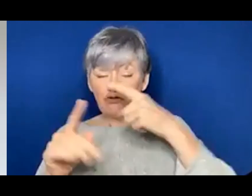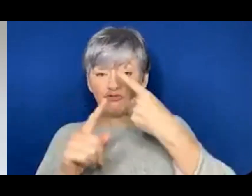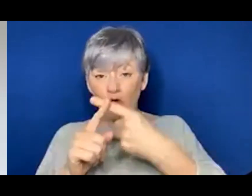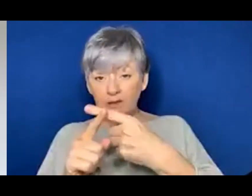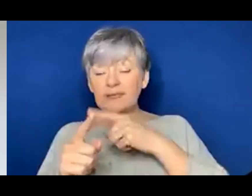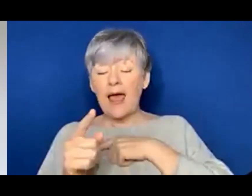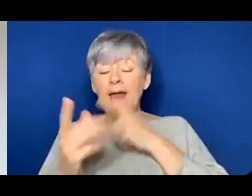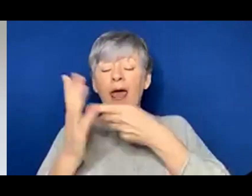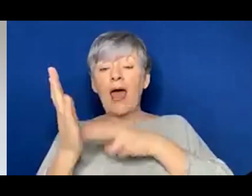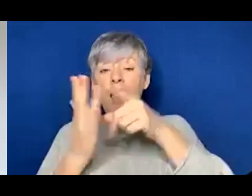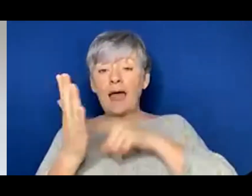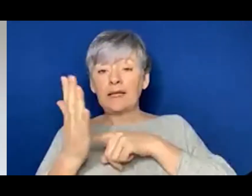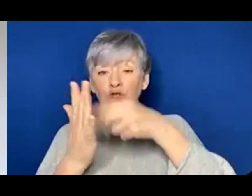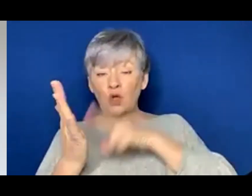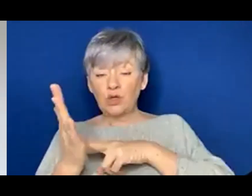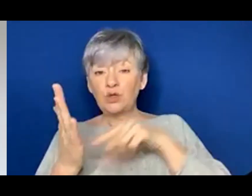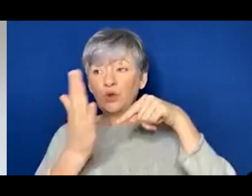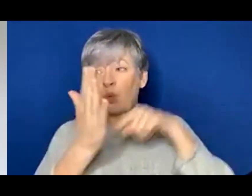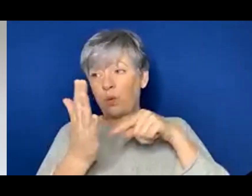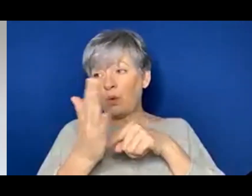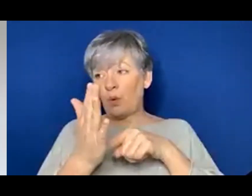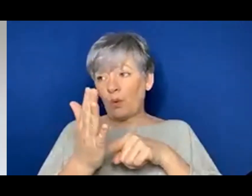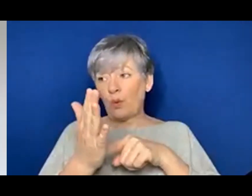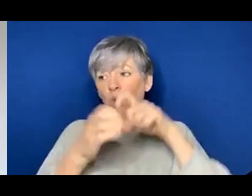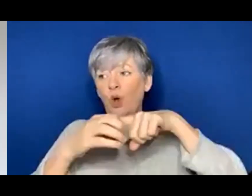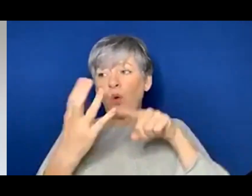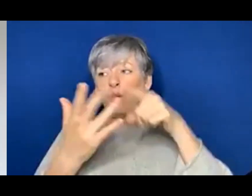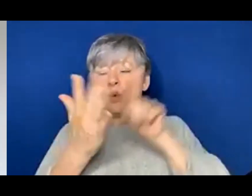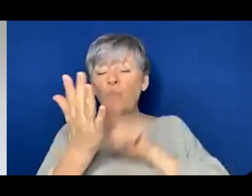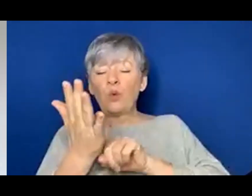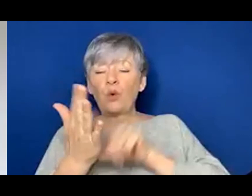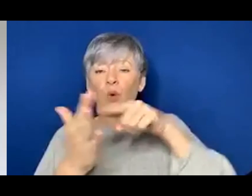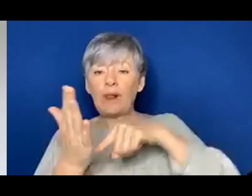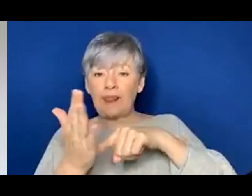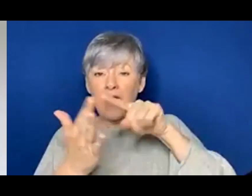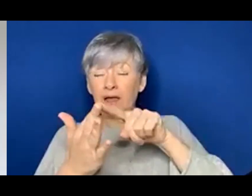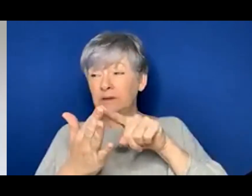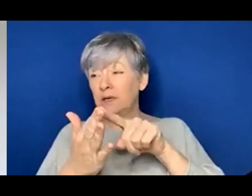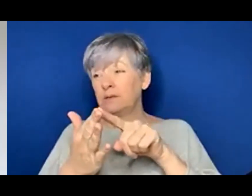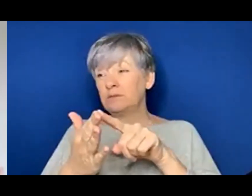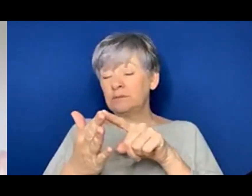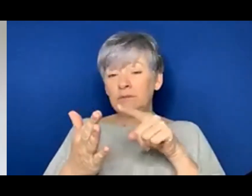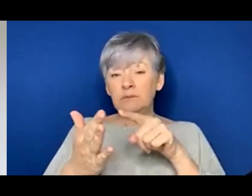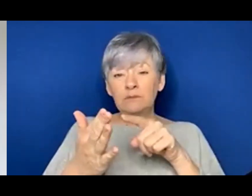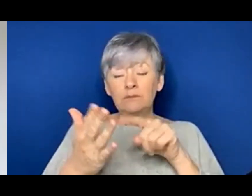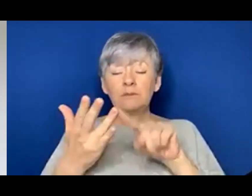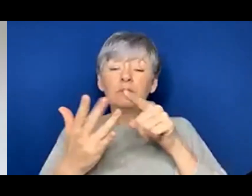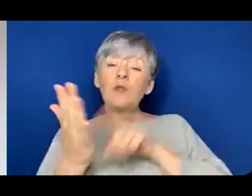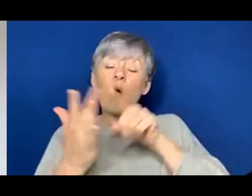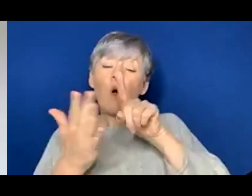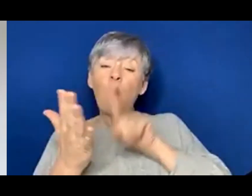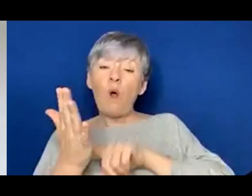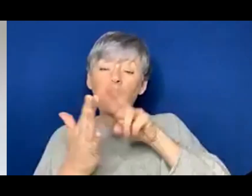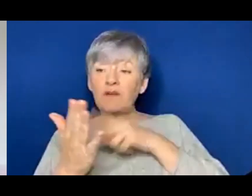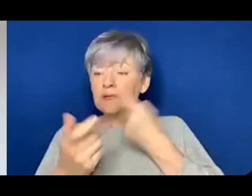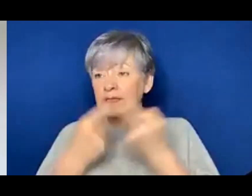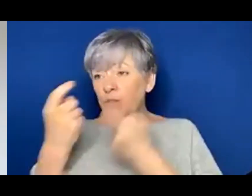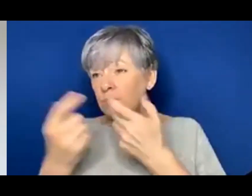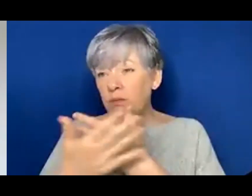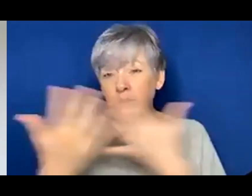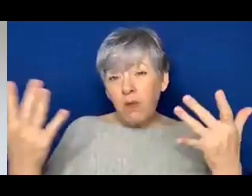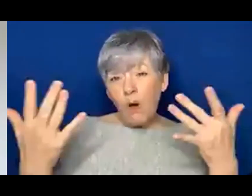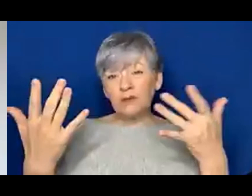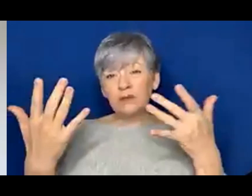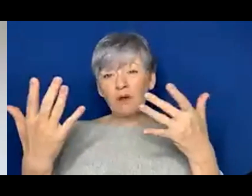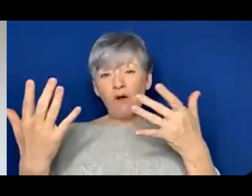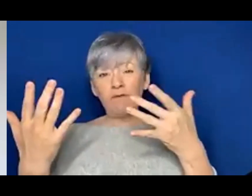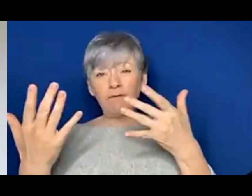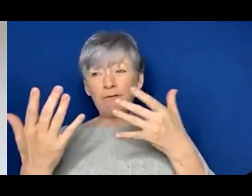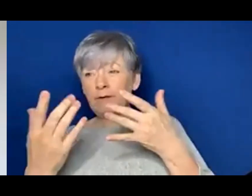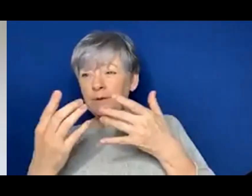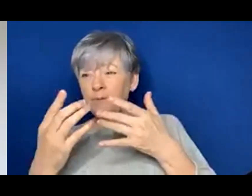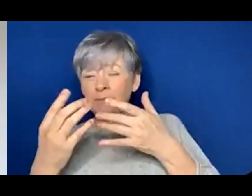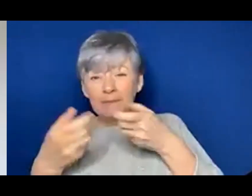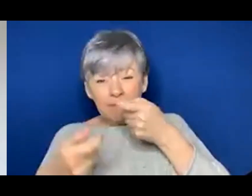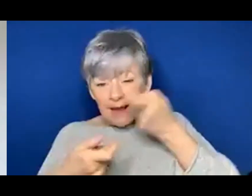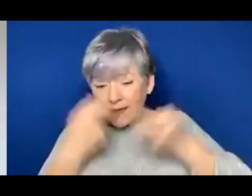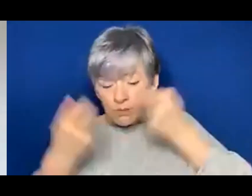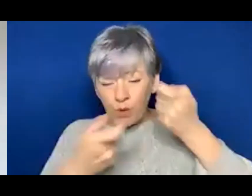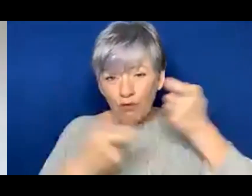Oliver, combines folk traditions with electronics, and has worked with Drake Music